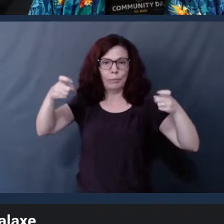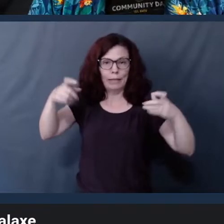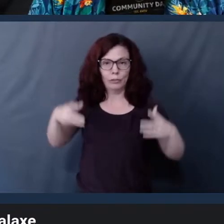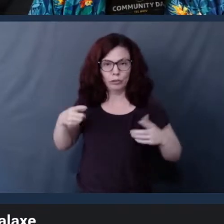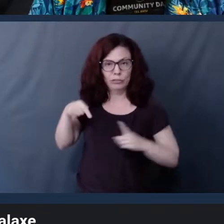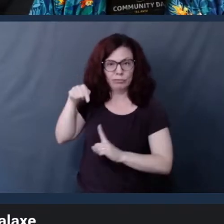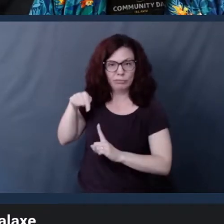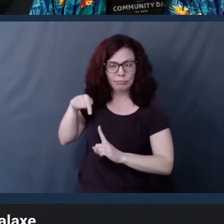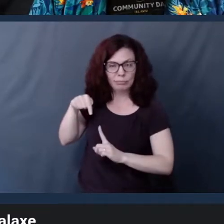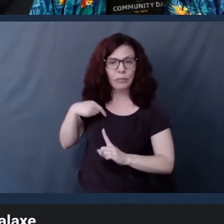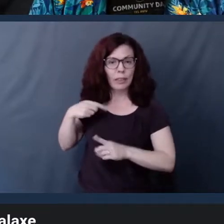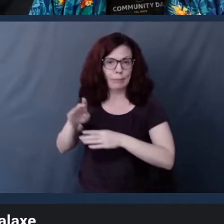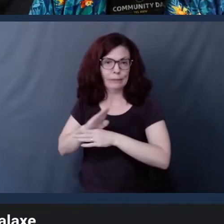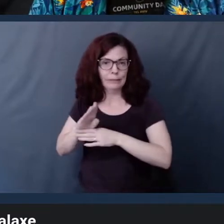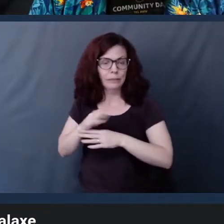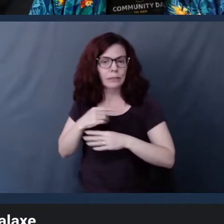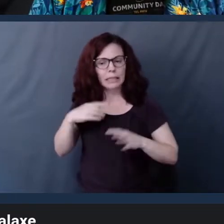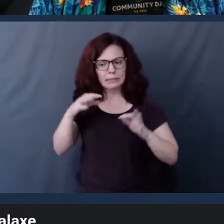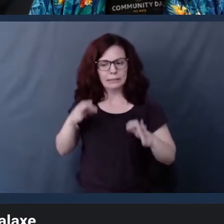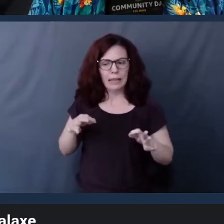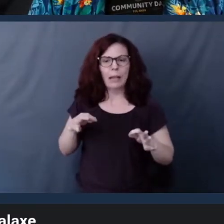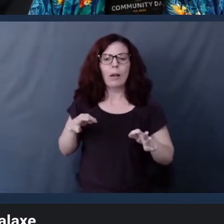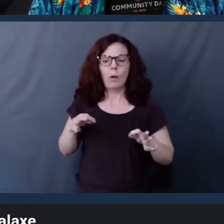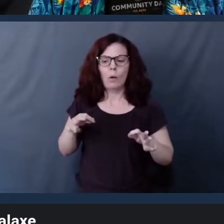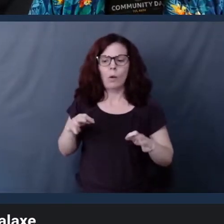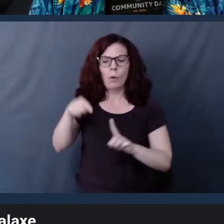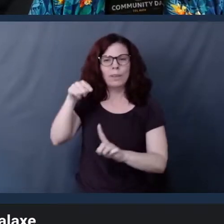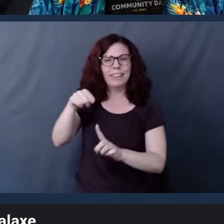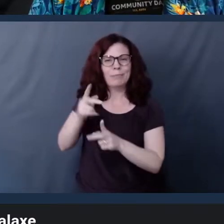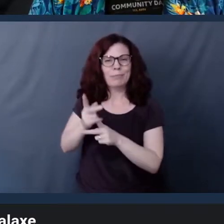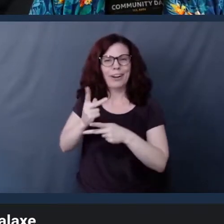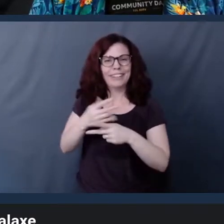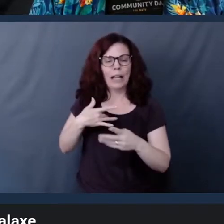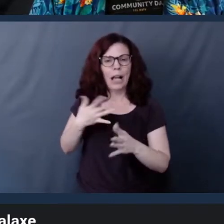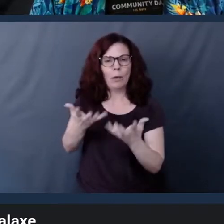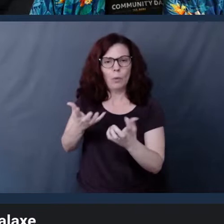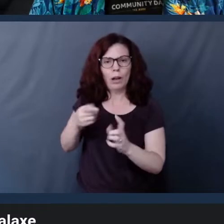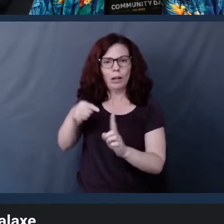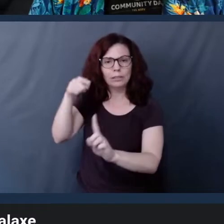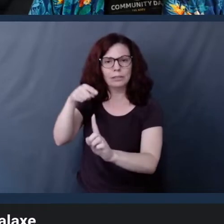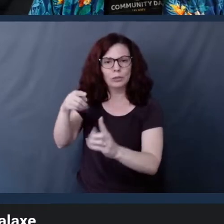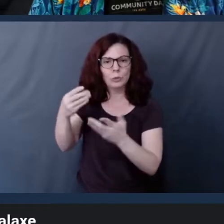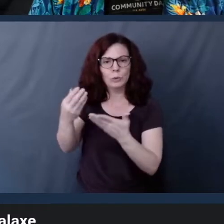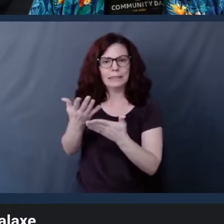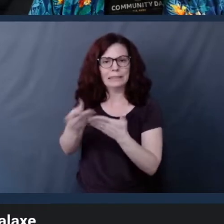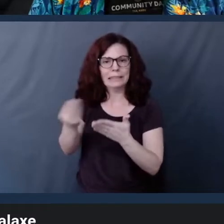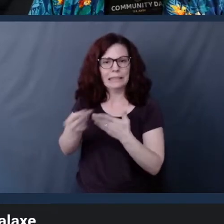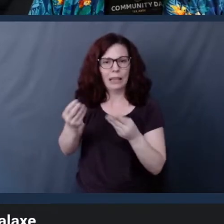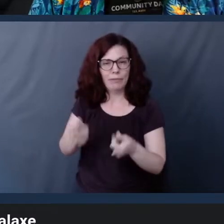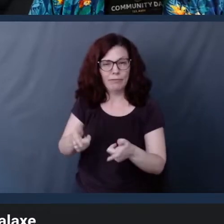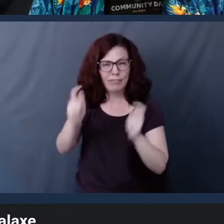you can then decide to place your products in aisles and in shelves that get a lot of foot traffic.